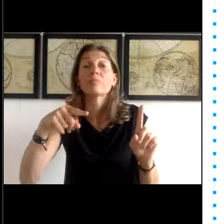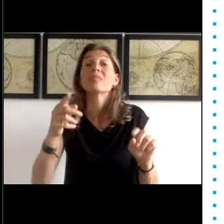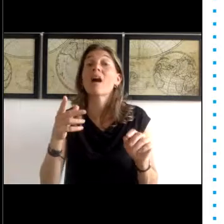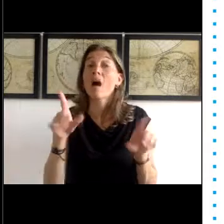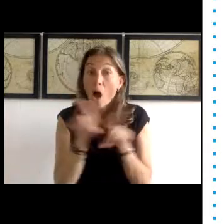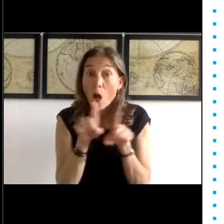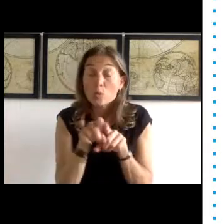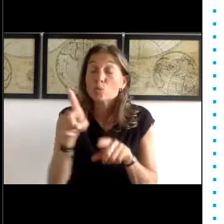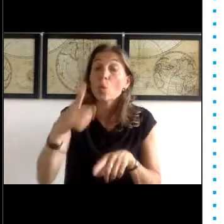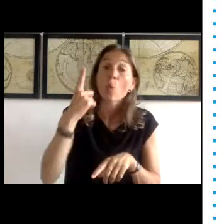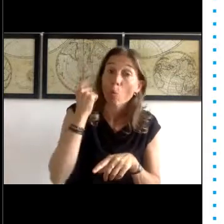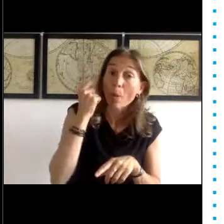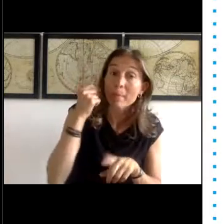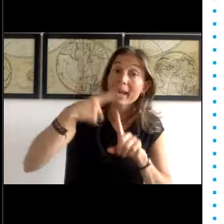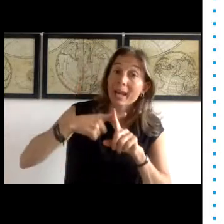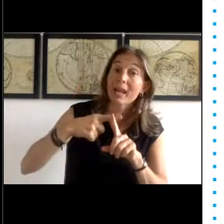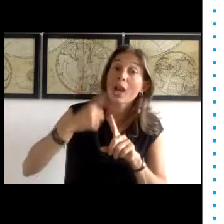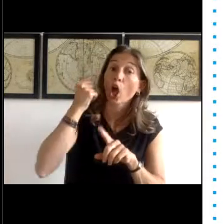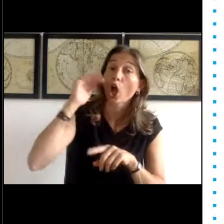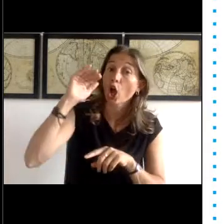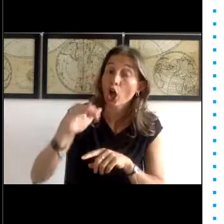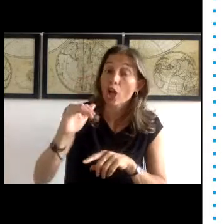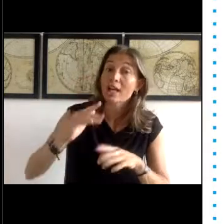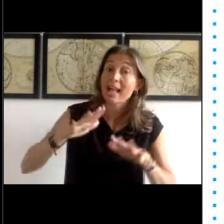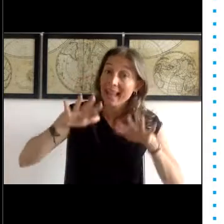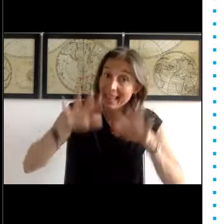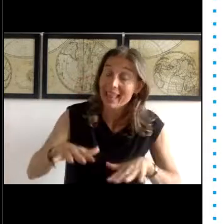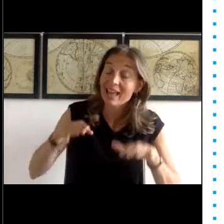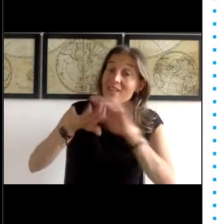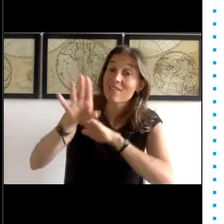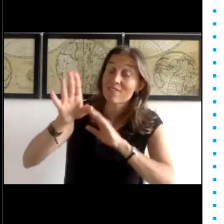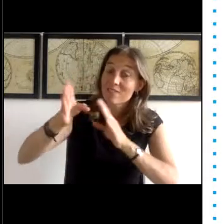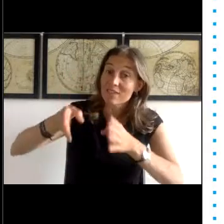It's a comment but you can elaborate on that aspect of the programme.